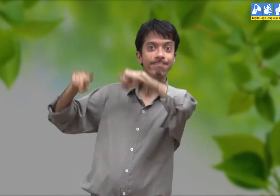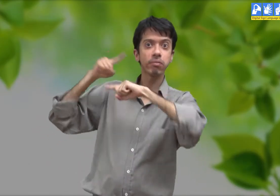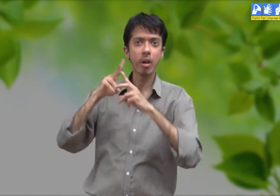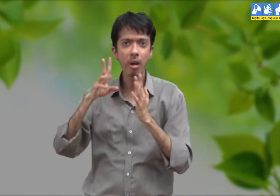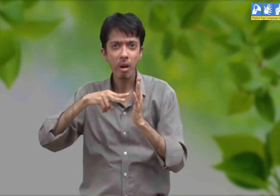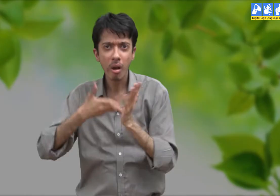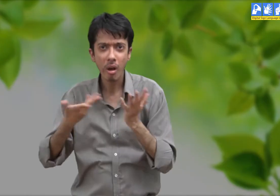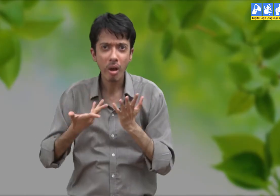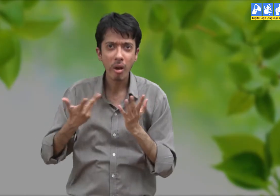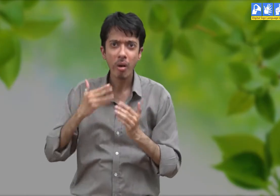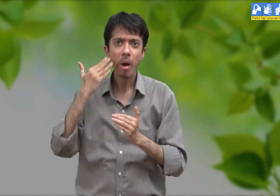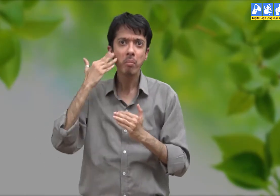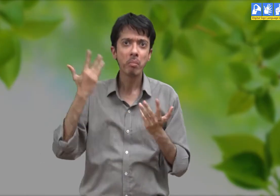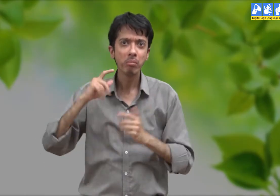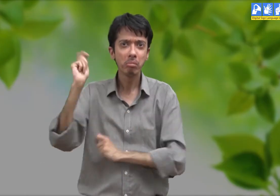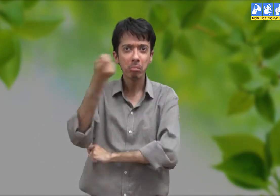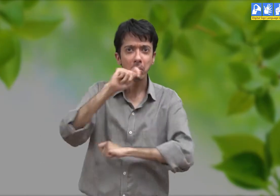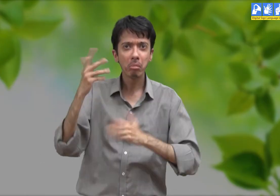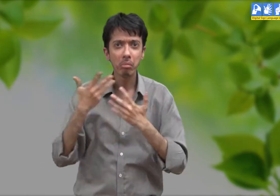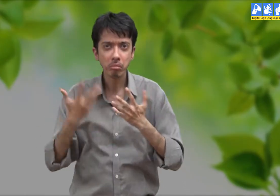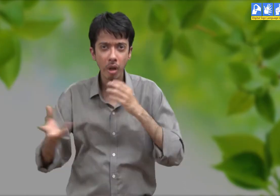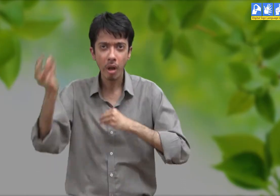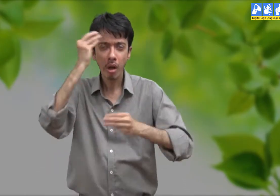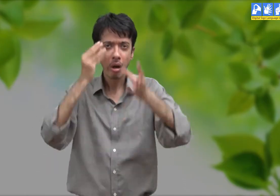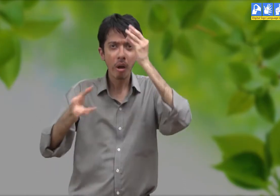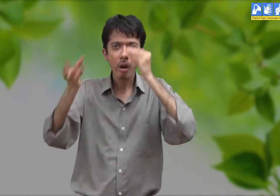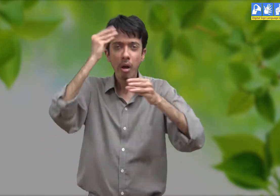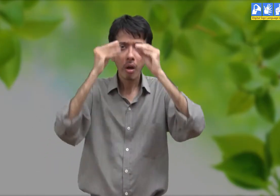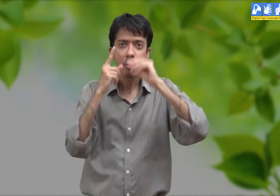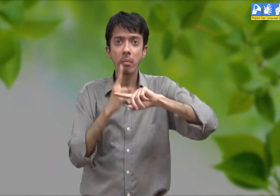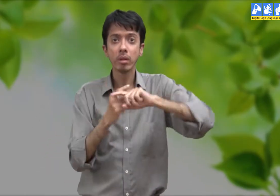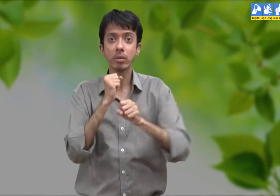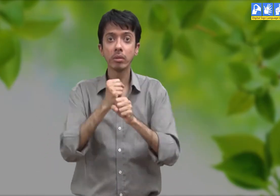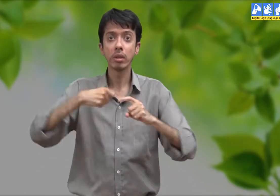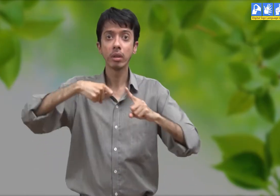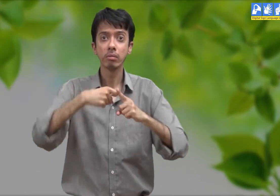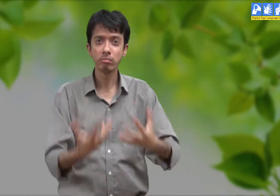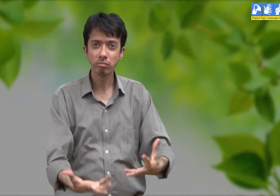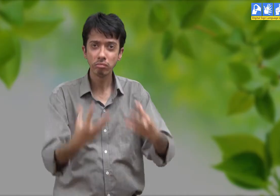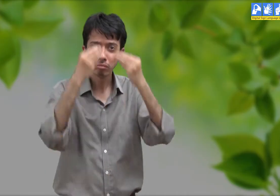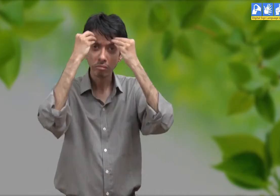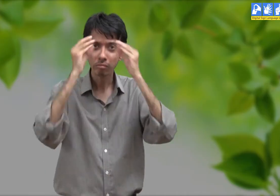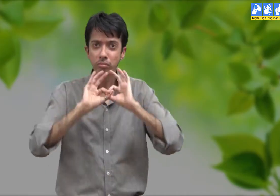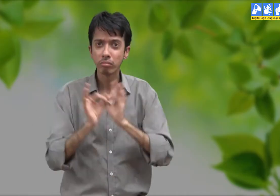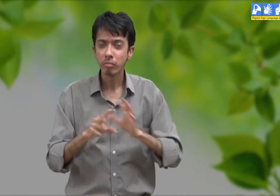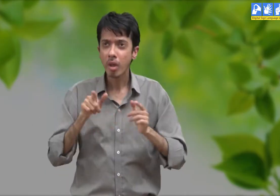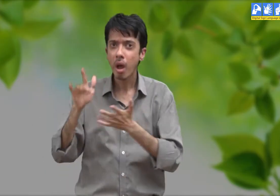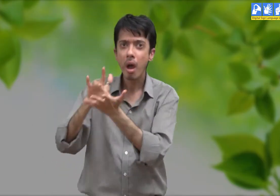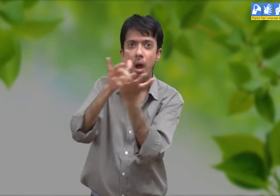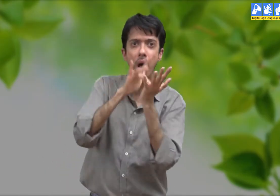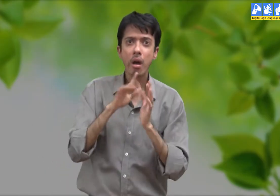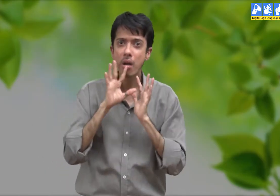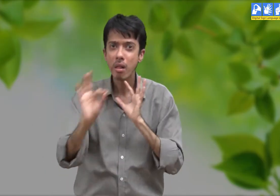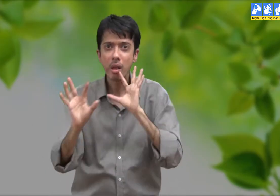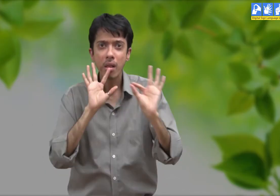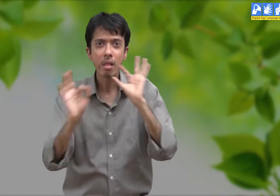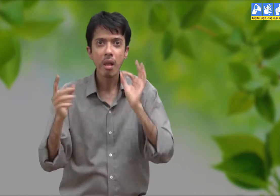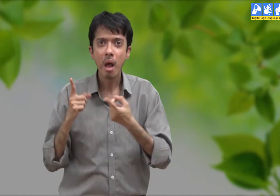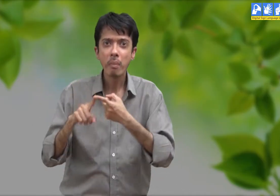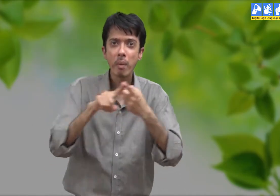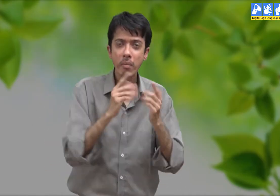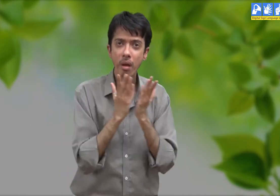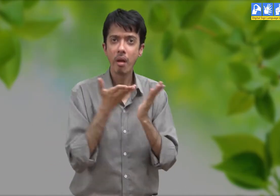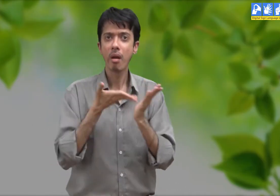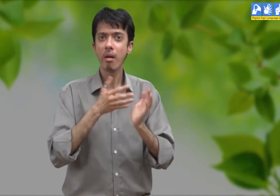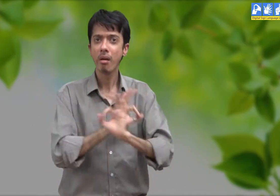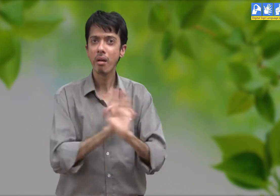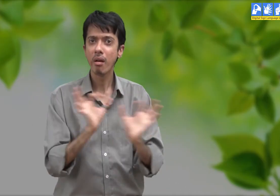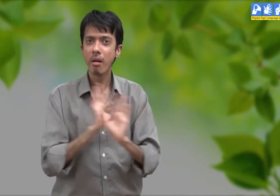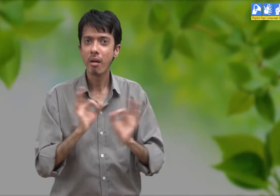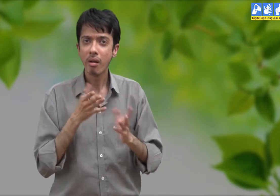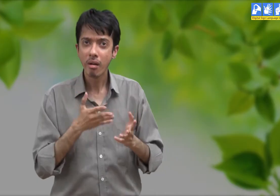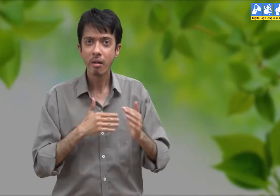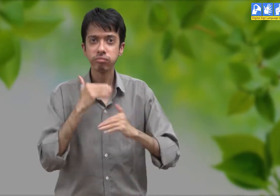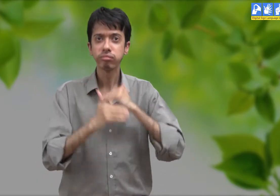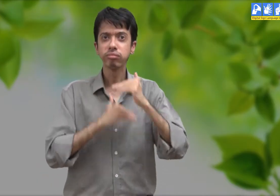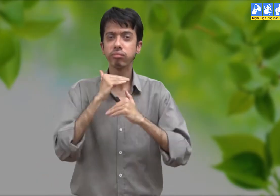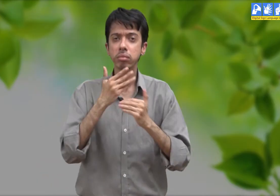They learn the facts about the history, they understand the geography of not only the place they are in but also widely.